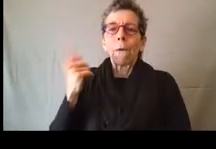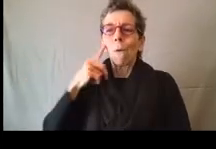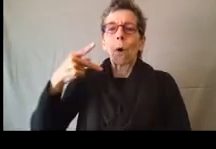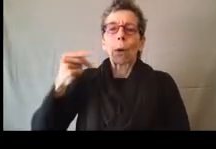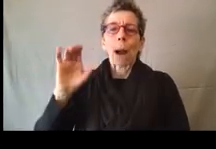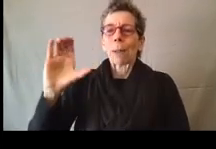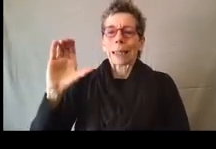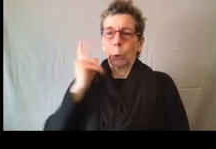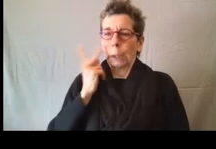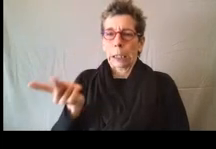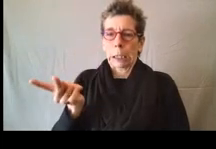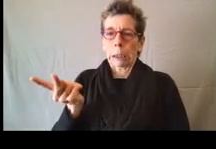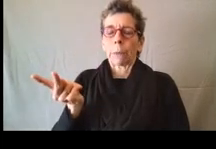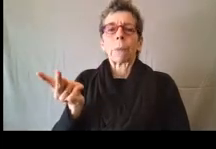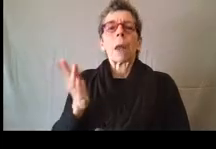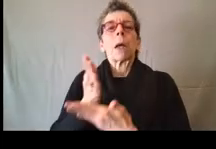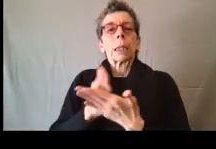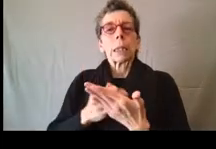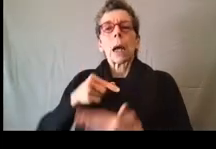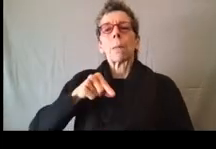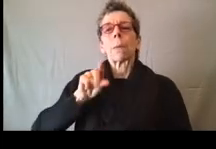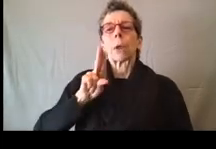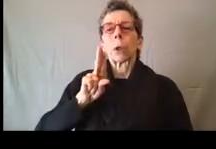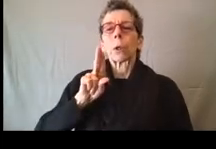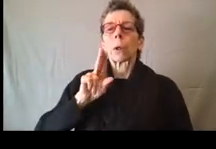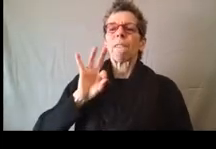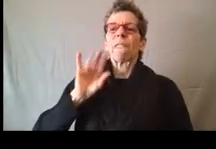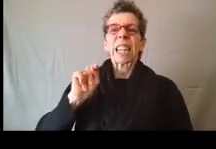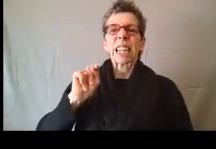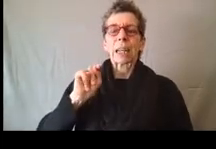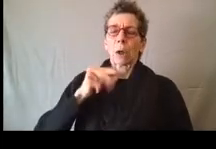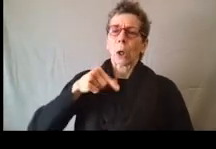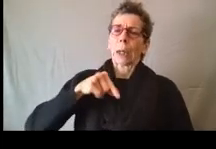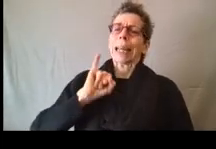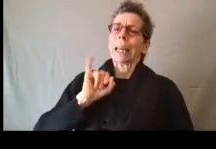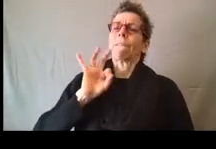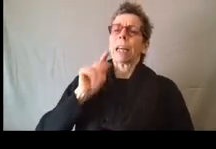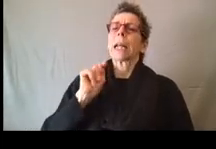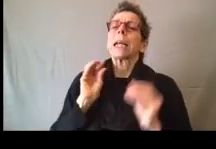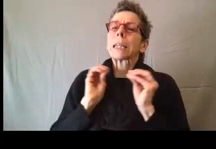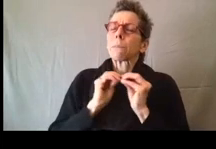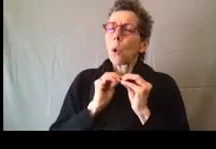really are those that need to be looked at in concert with someone from the institution.